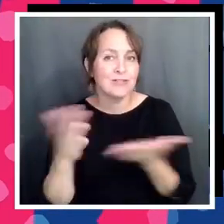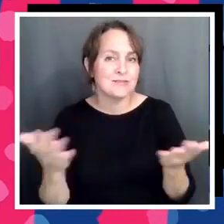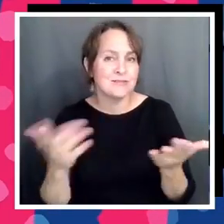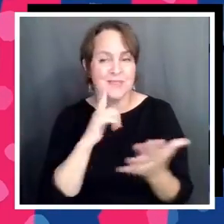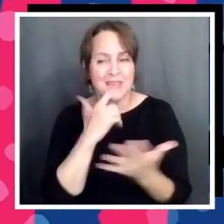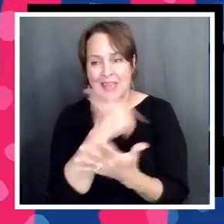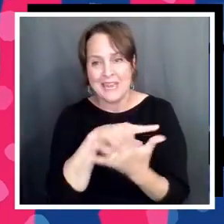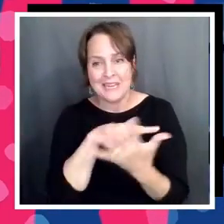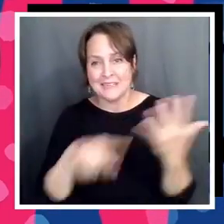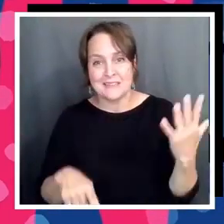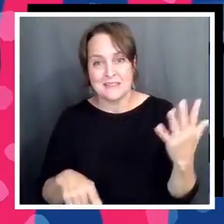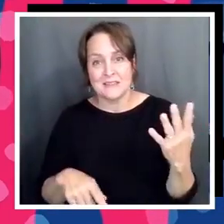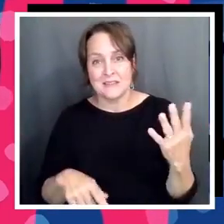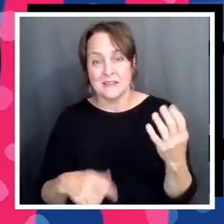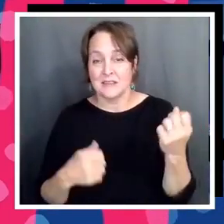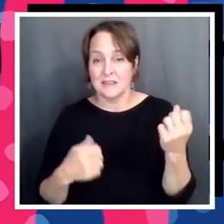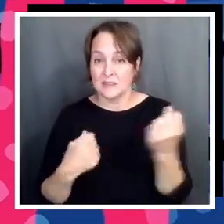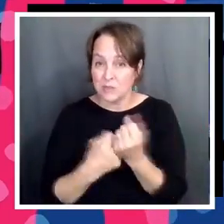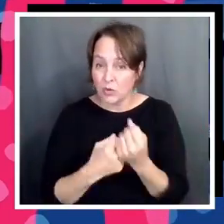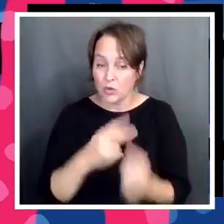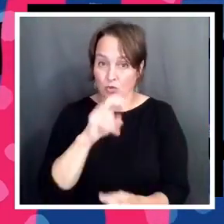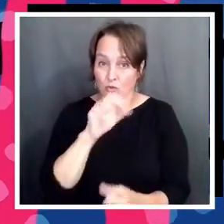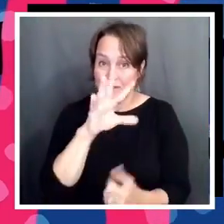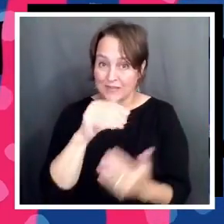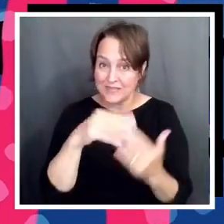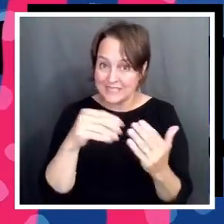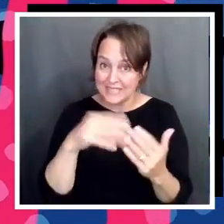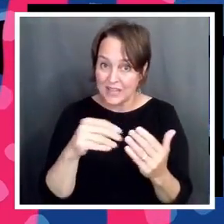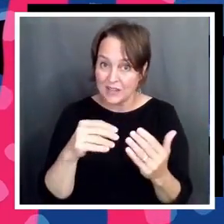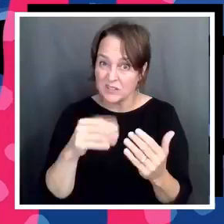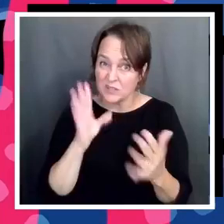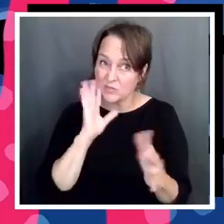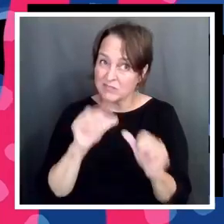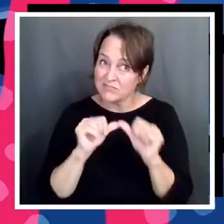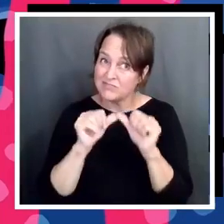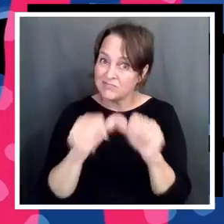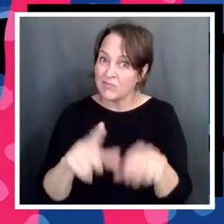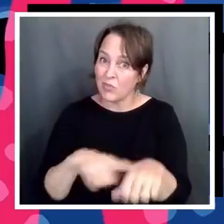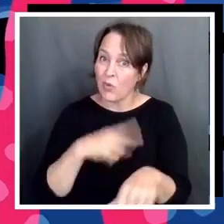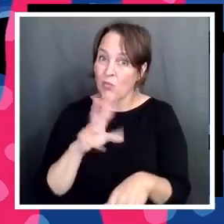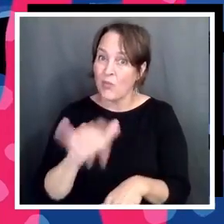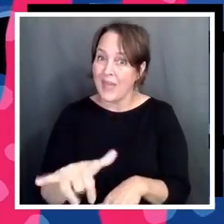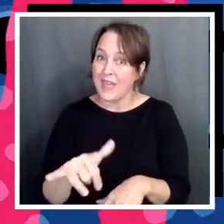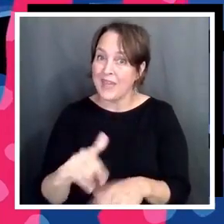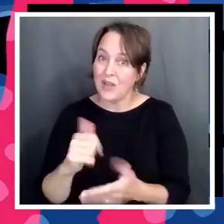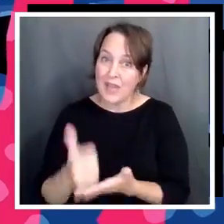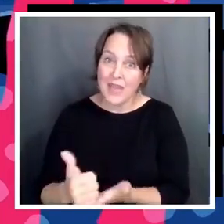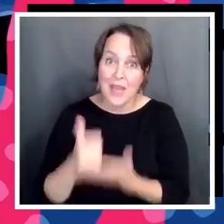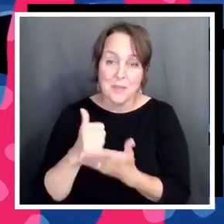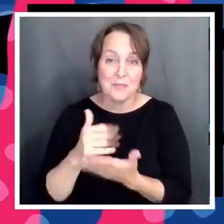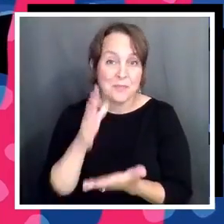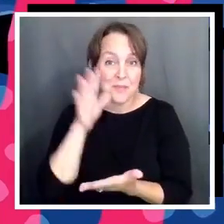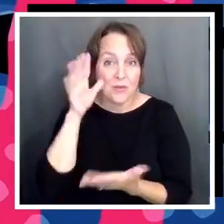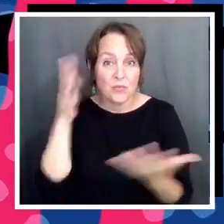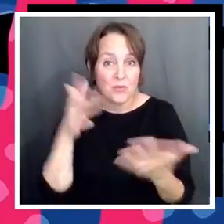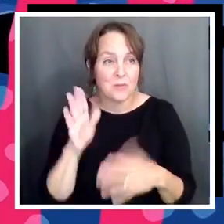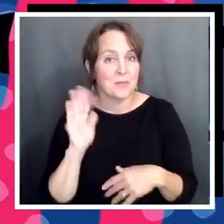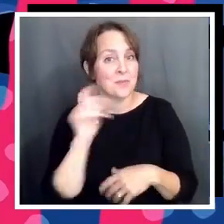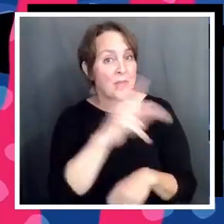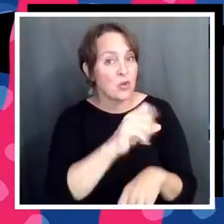PAYING FOR CHILD CARE.